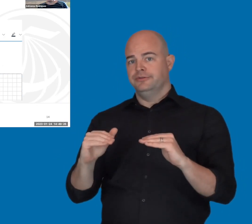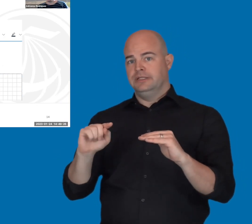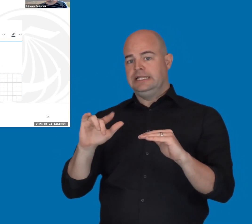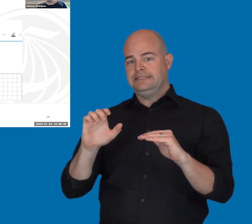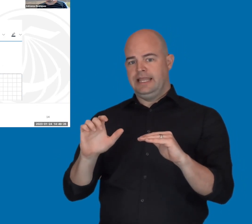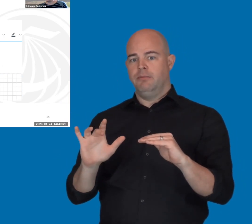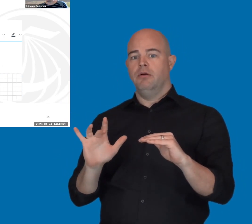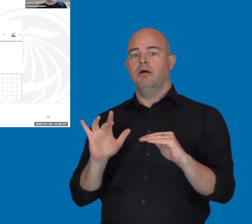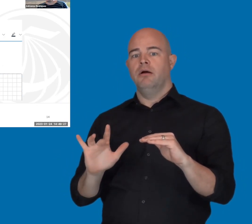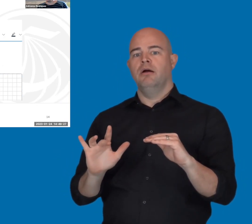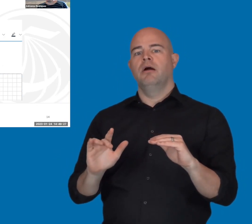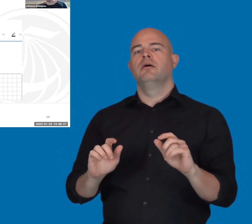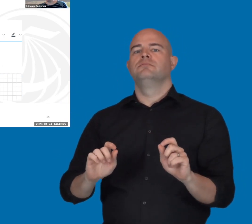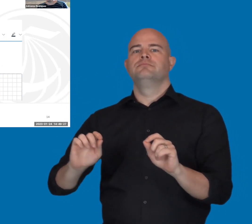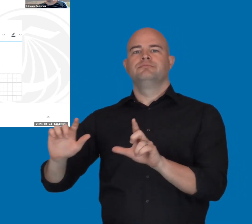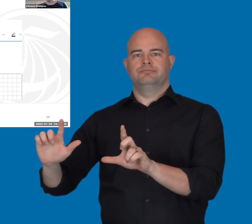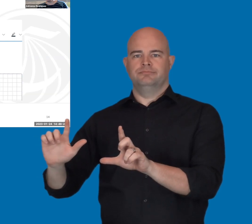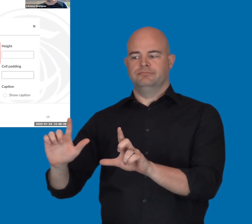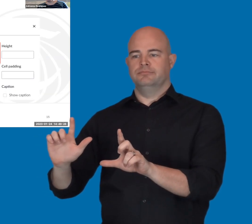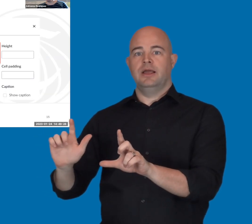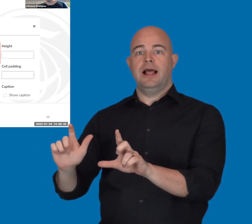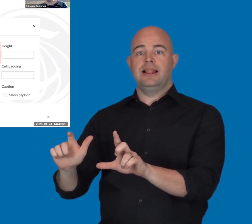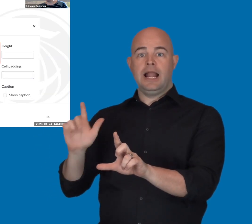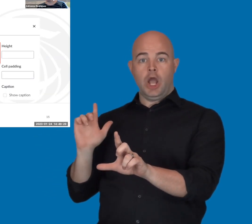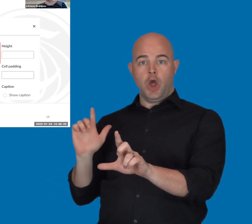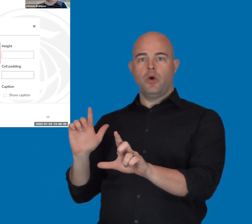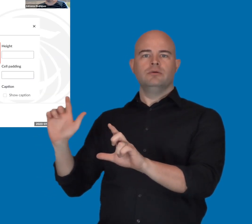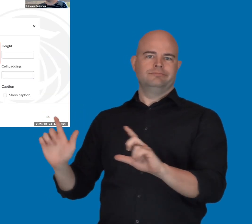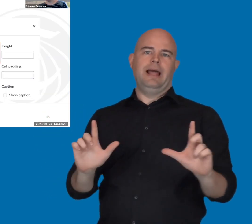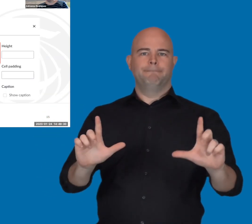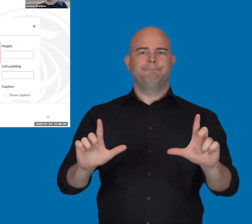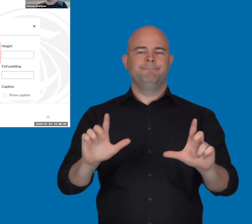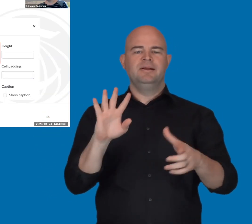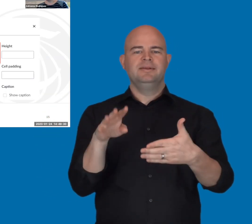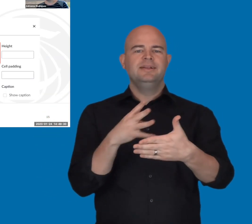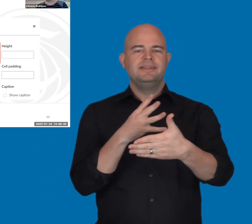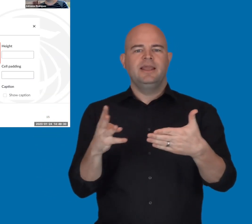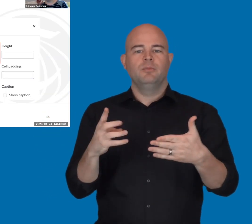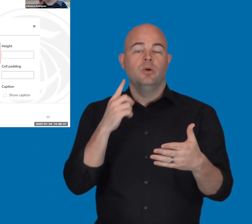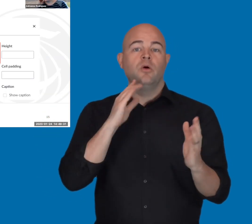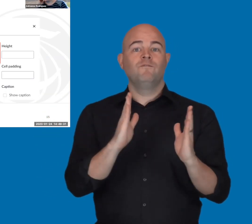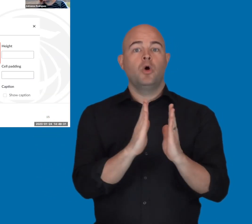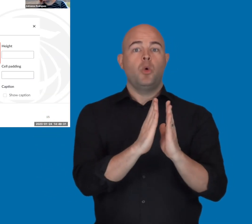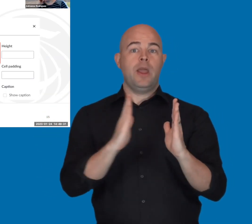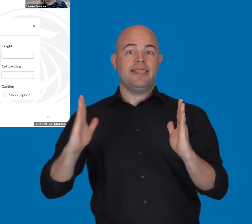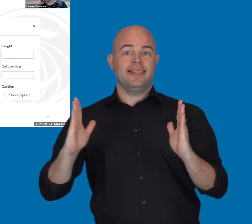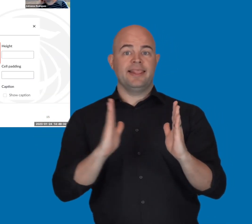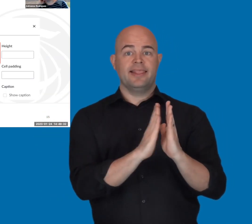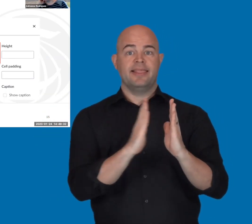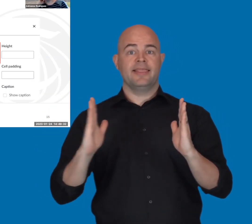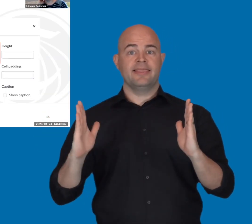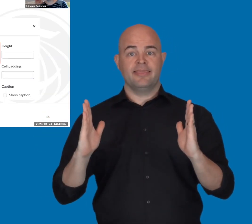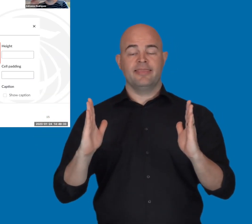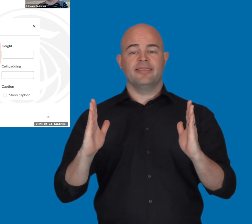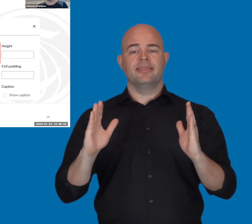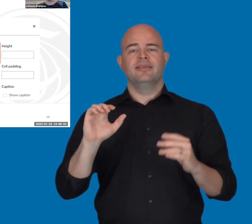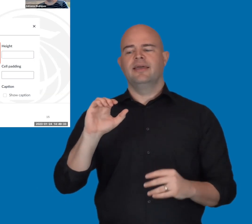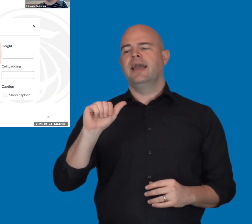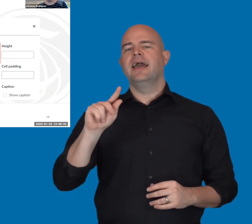and release the mouse button. And that will create your table. So, for table width Canvas will always set it to a default percentage.